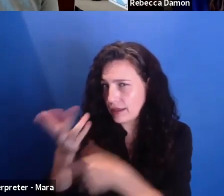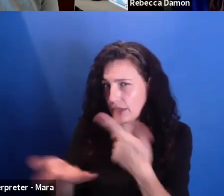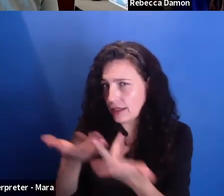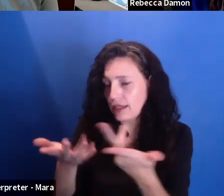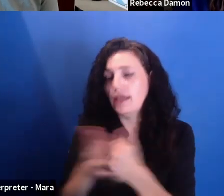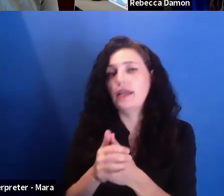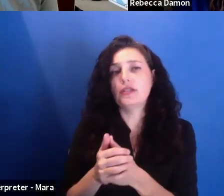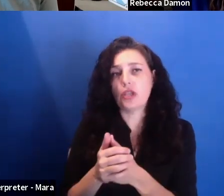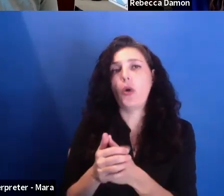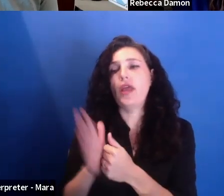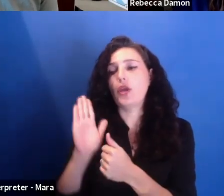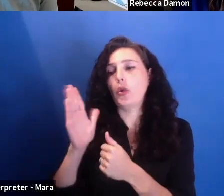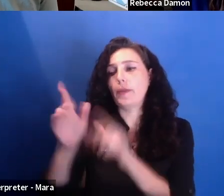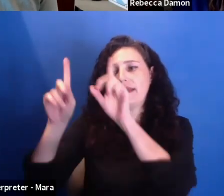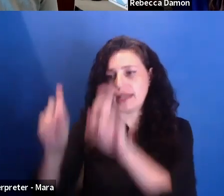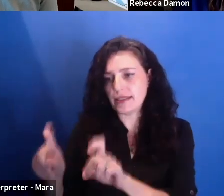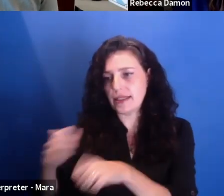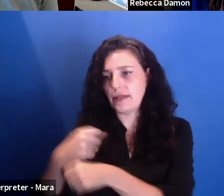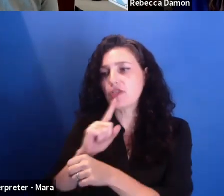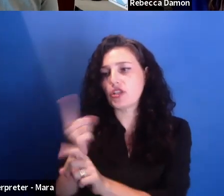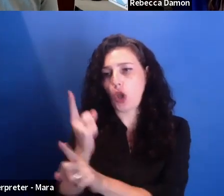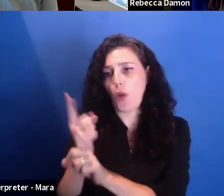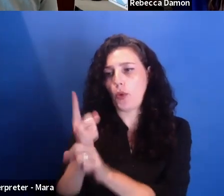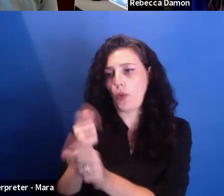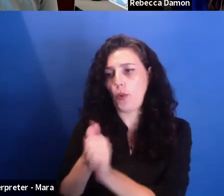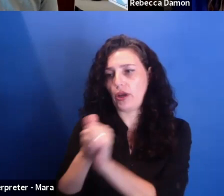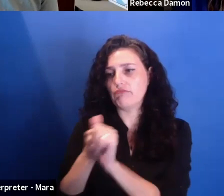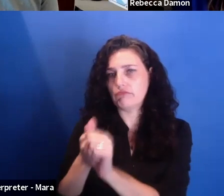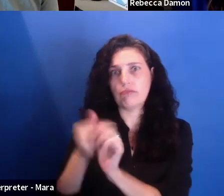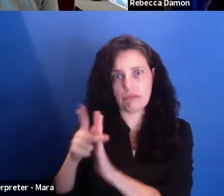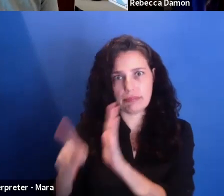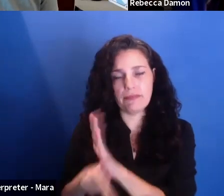the appropriate zone protocol, et cetera. The agreement does allow for remote instruction